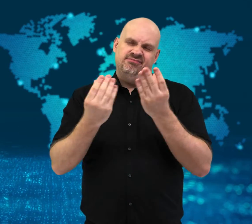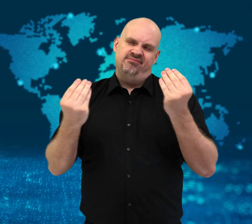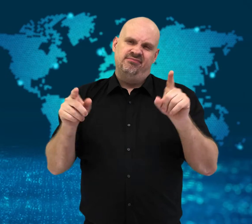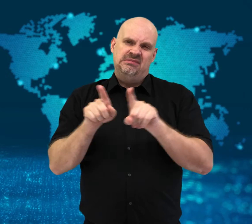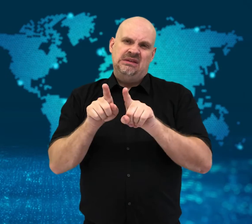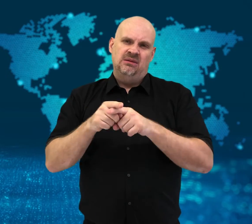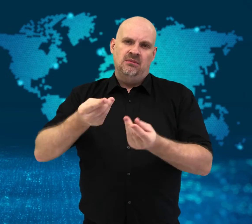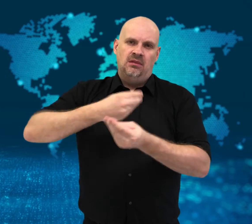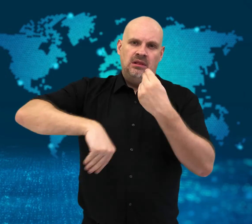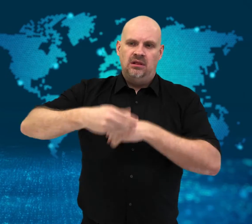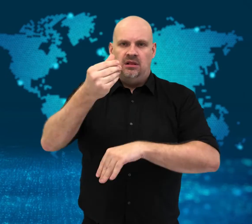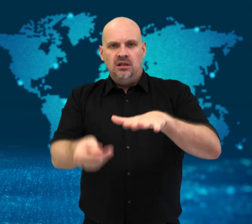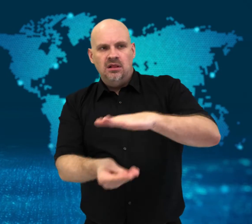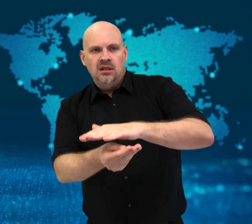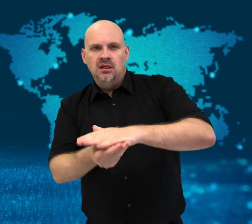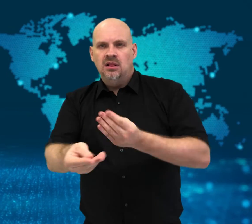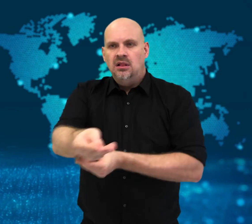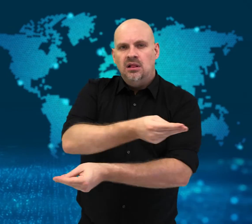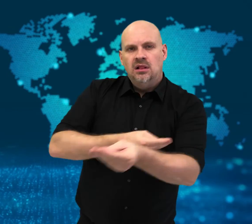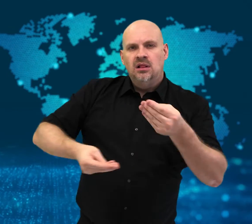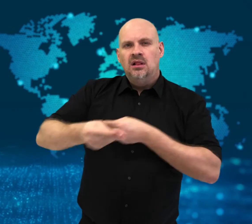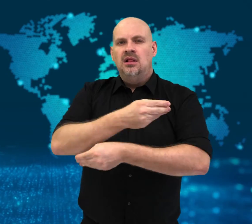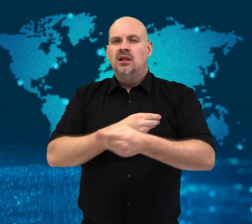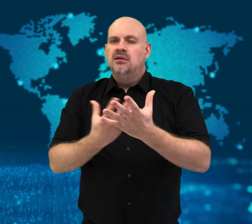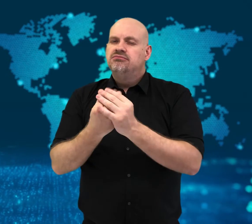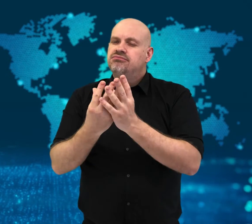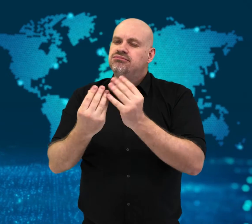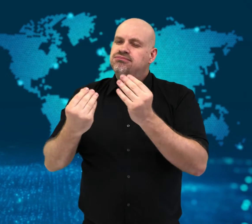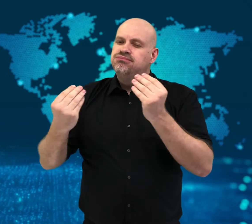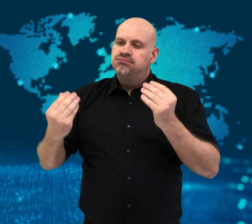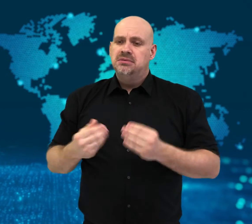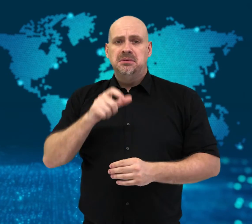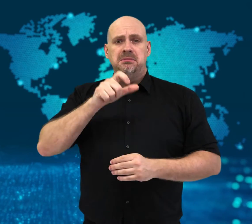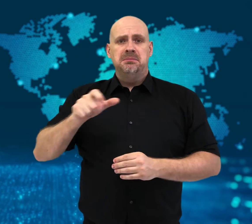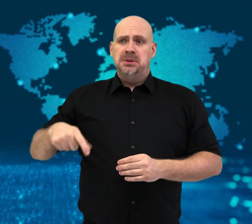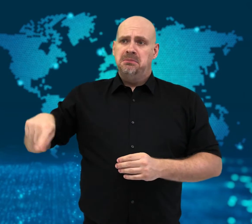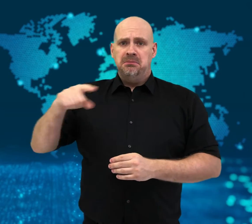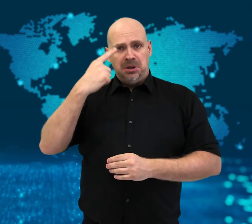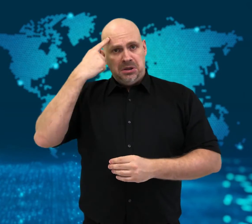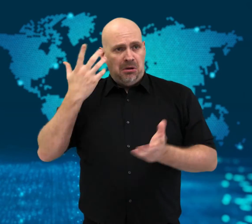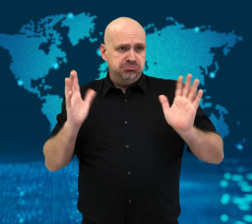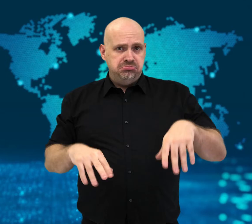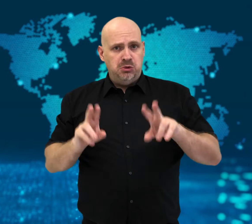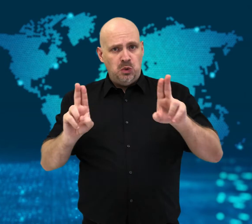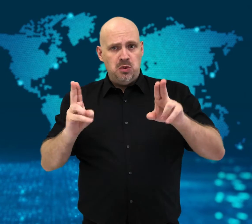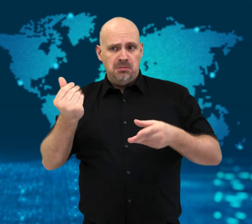and although people think it’s normal,